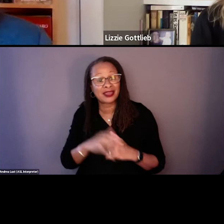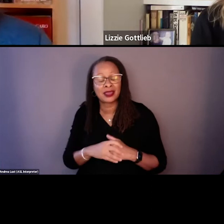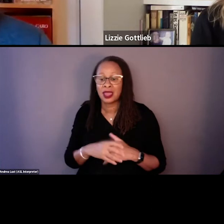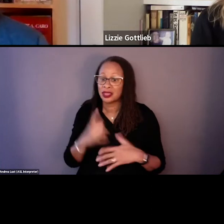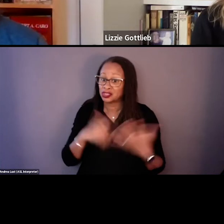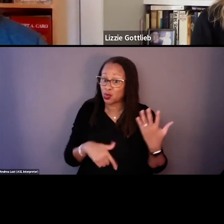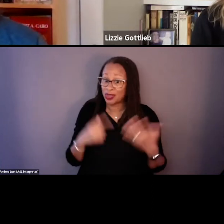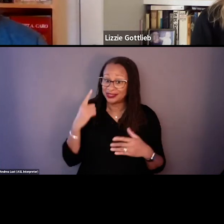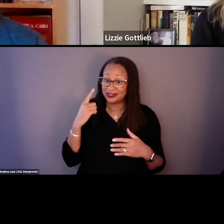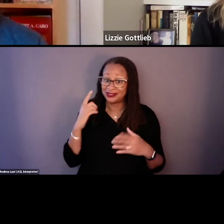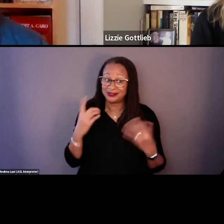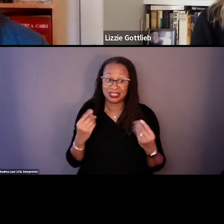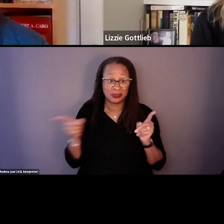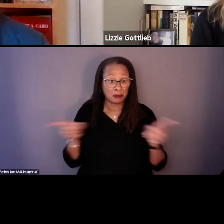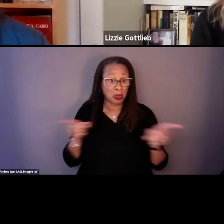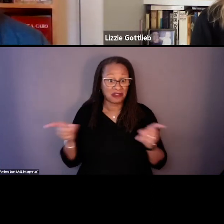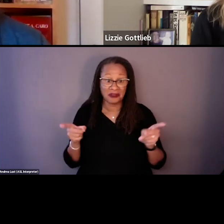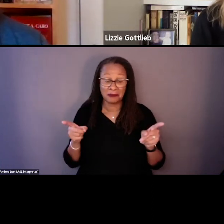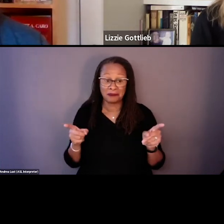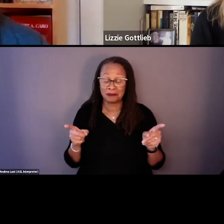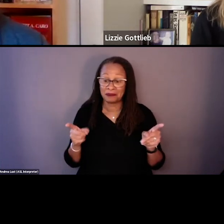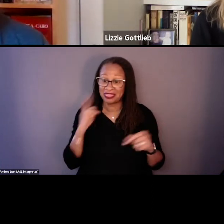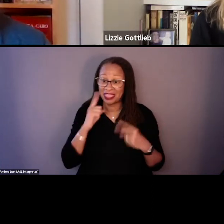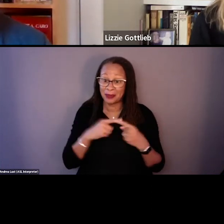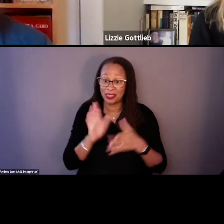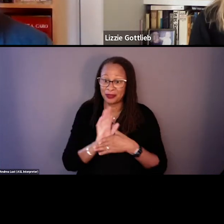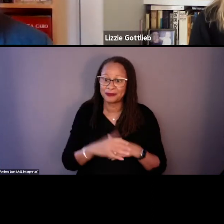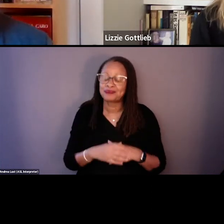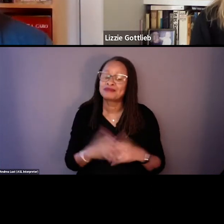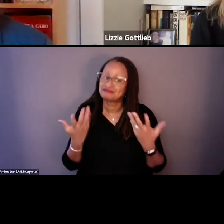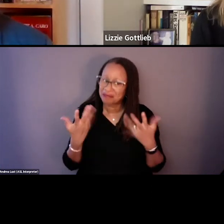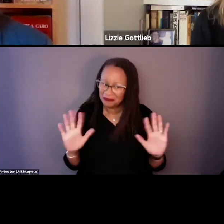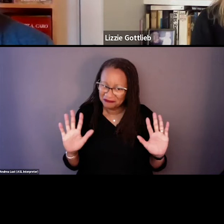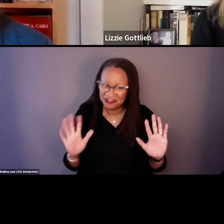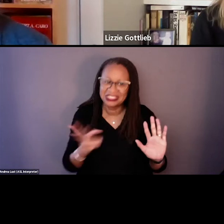So what did they think of the movie? I assume they've seen it by now? They have seen it.